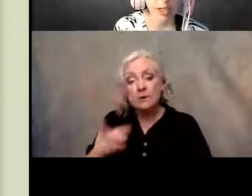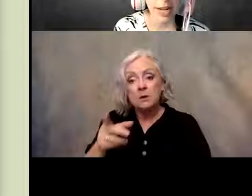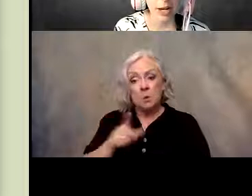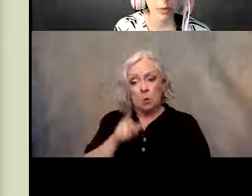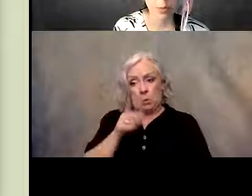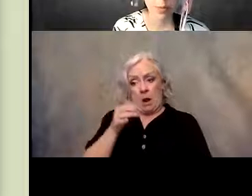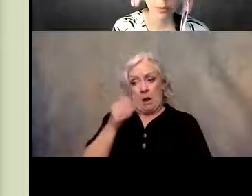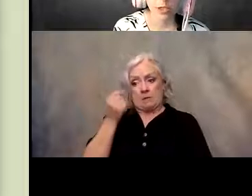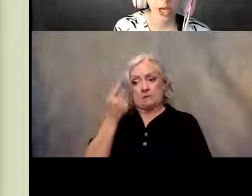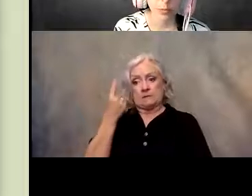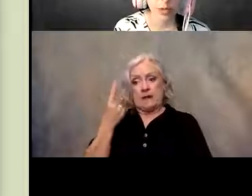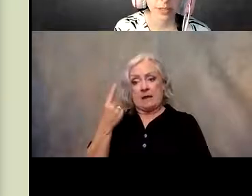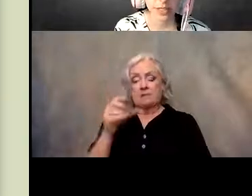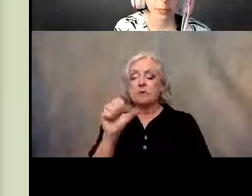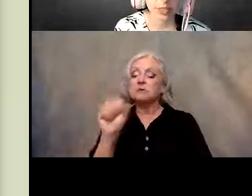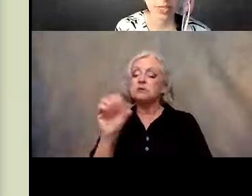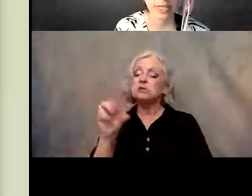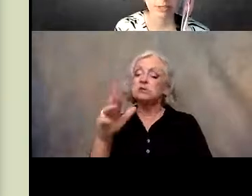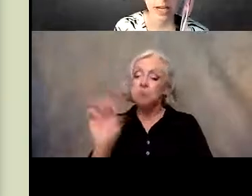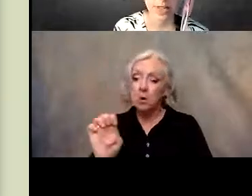Now, remember when we talked about accessibility and the fact that